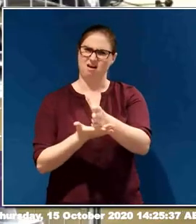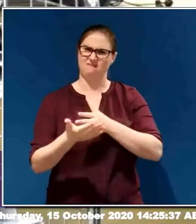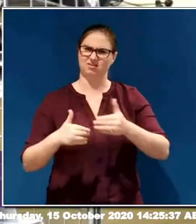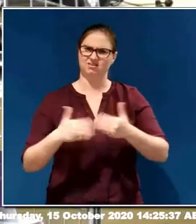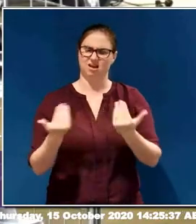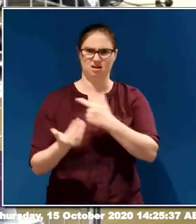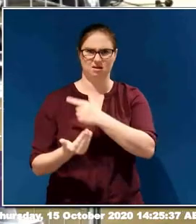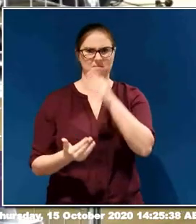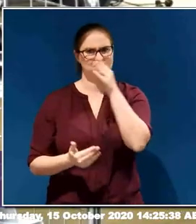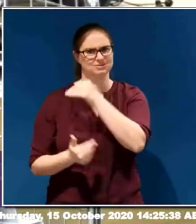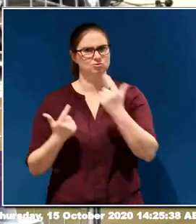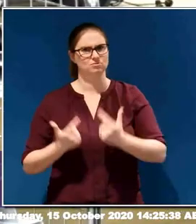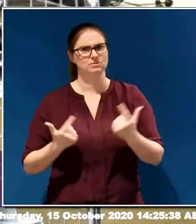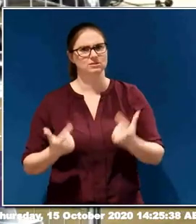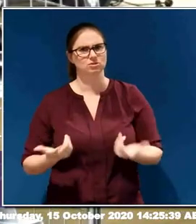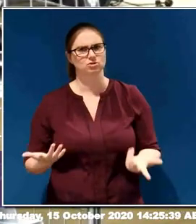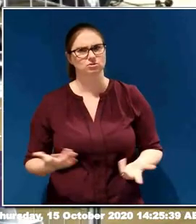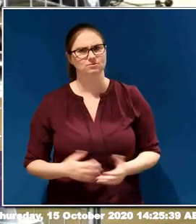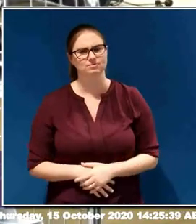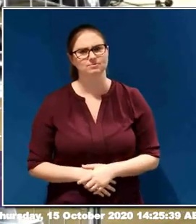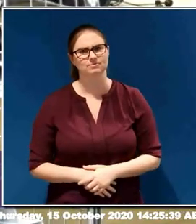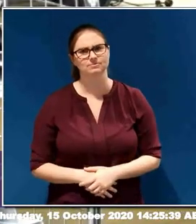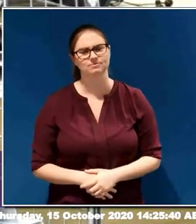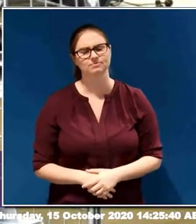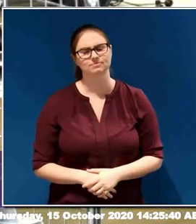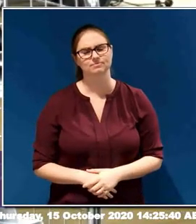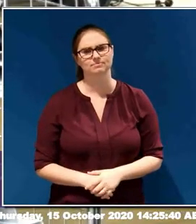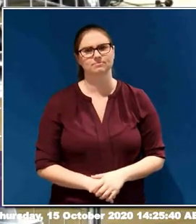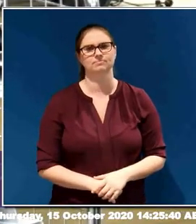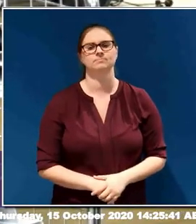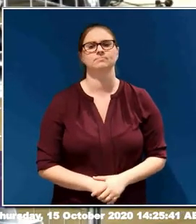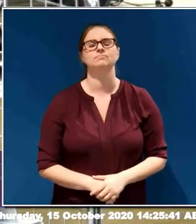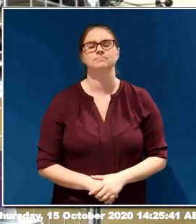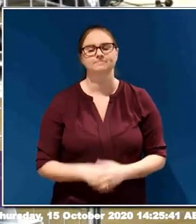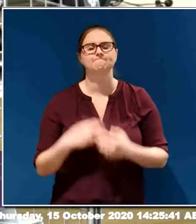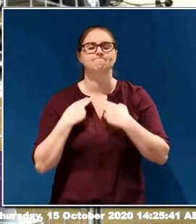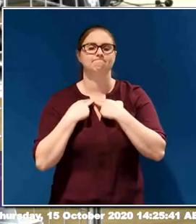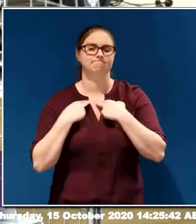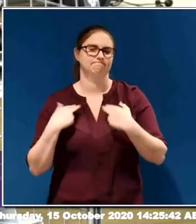If a student's been excluded, then senior guidance officers